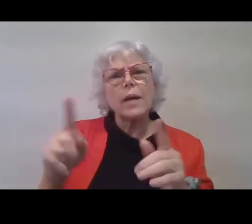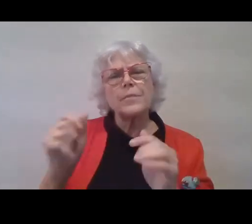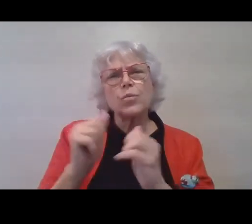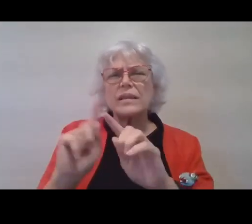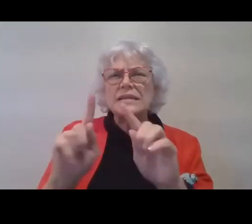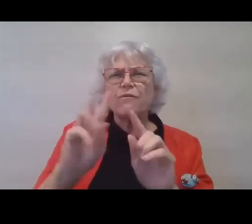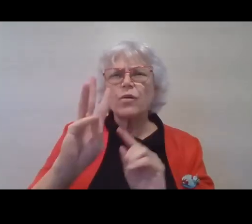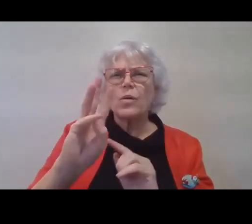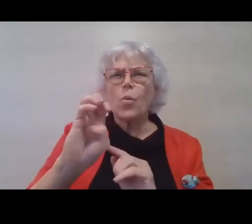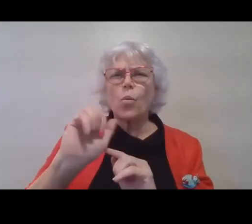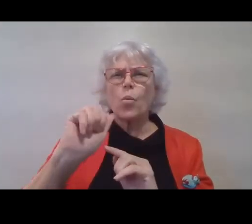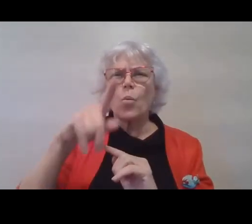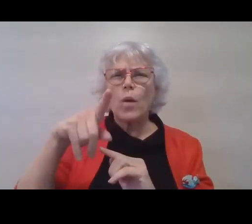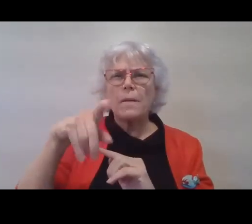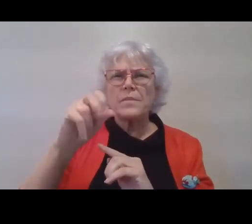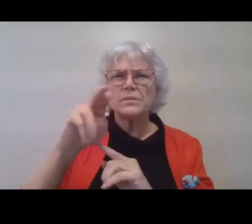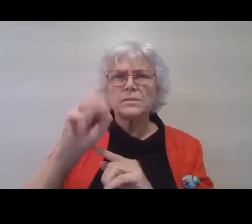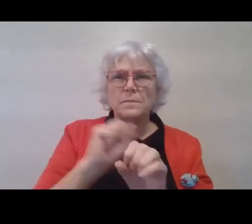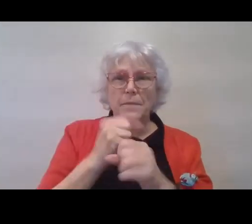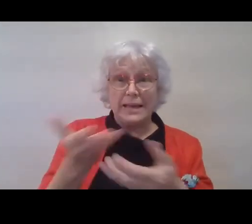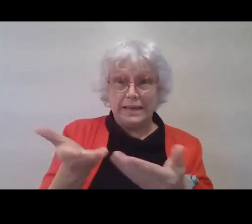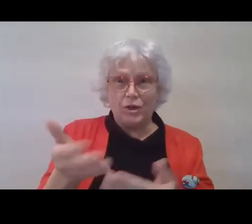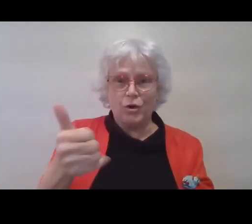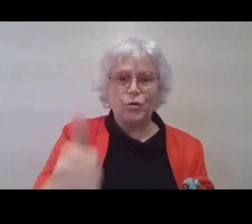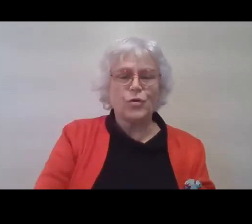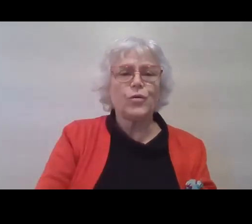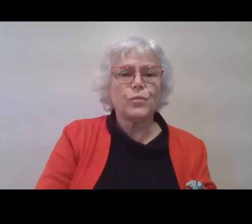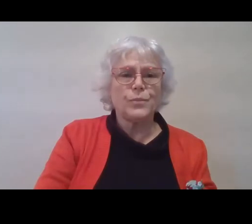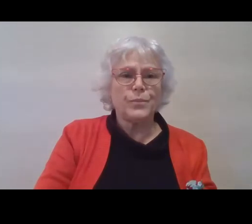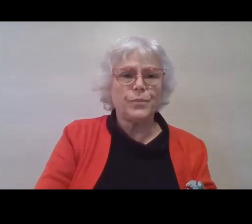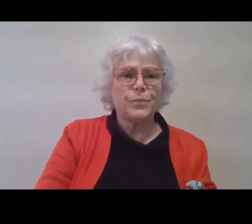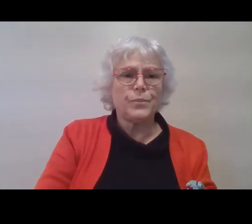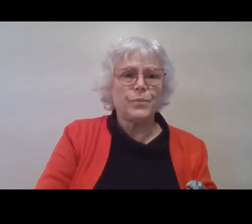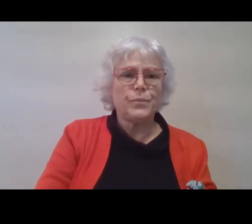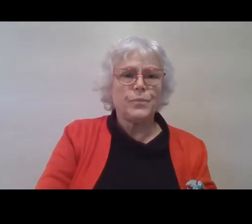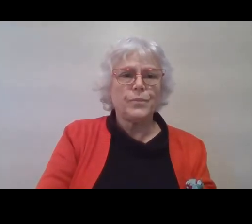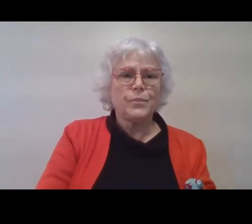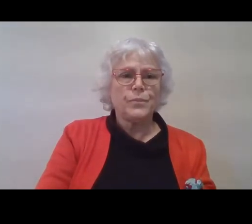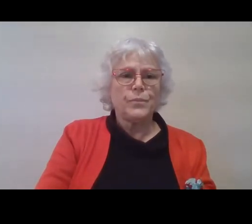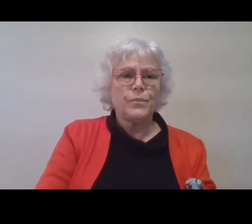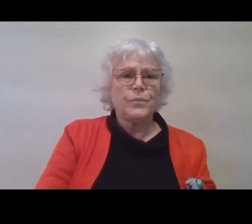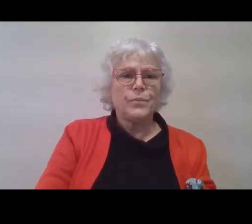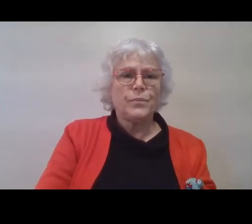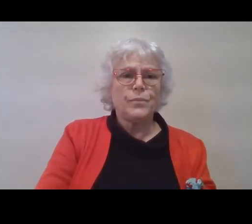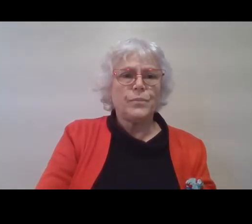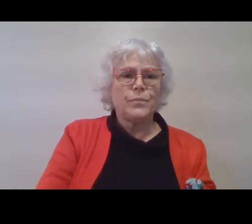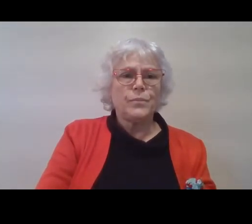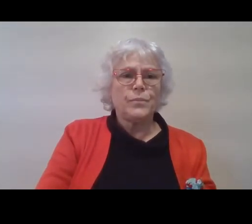things that are made here. So, the US is the top arms dealer in the world, according to the Stockholm